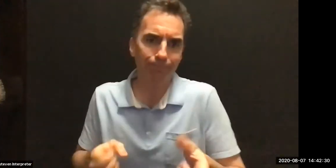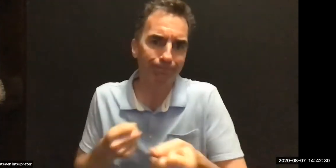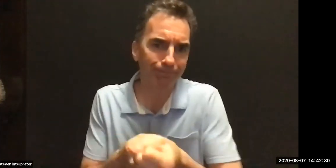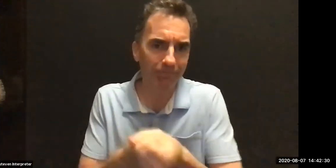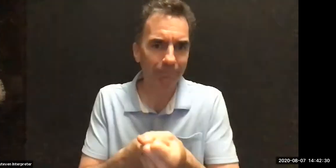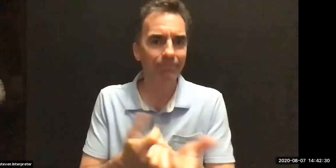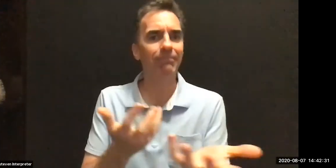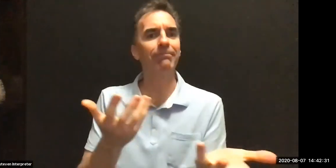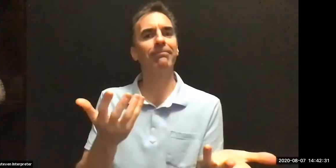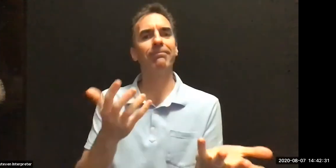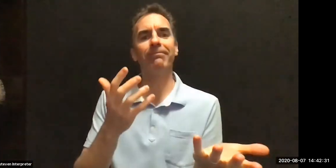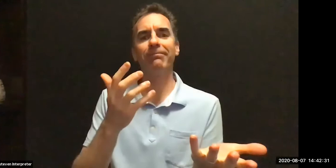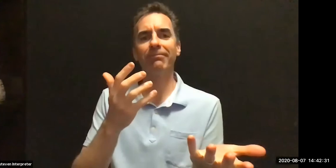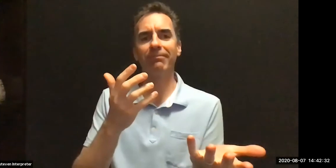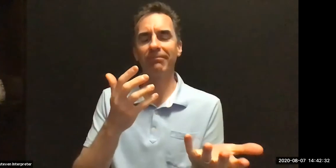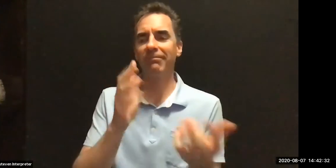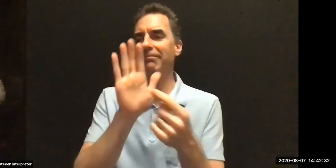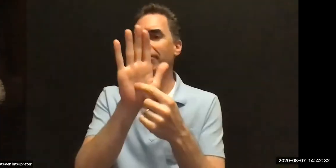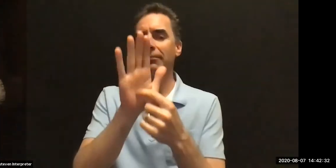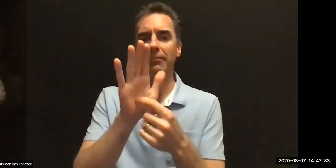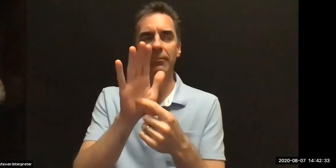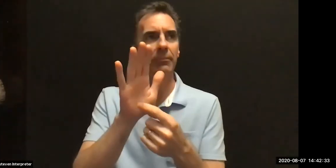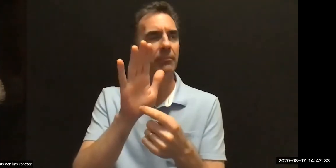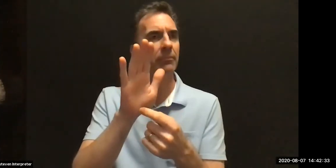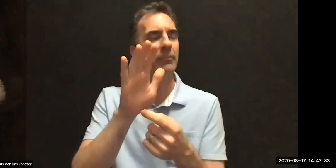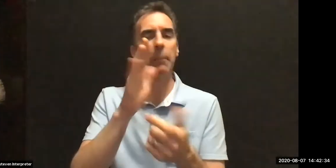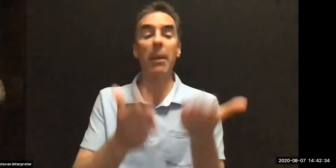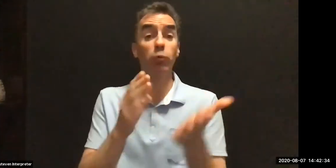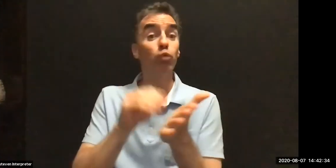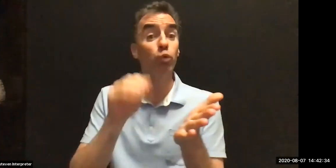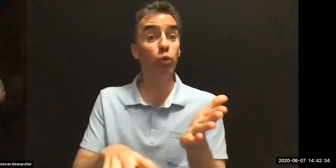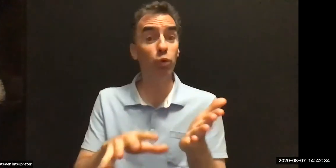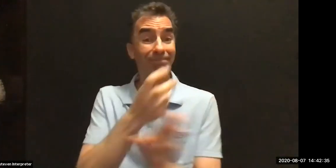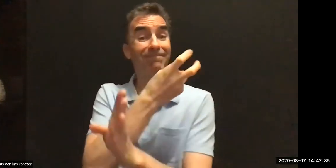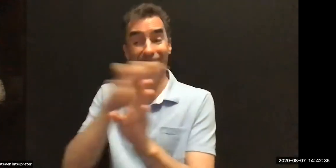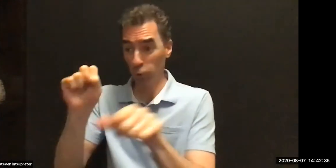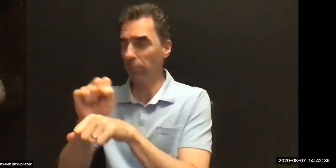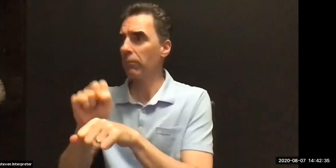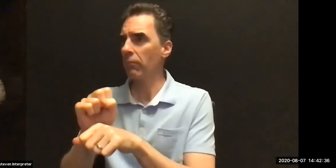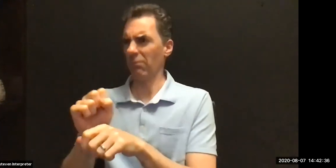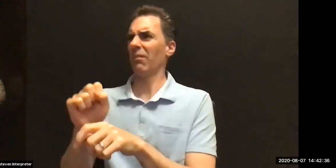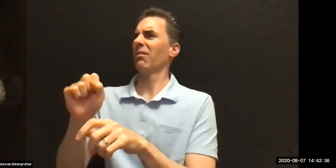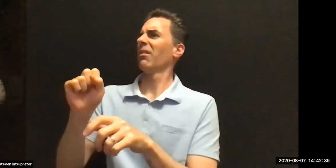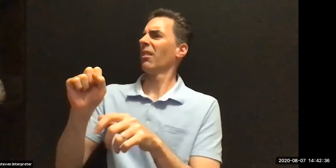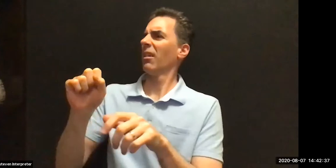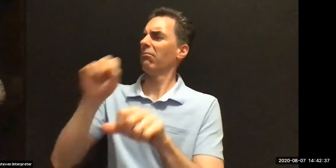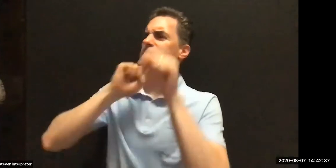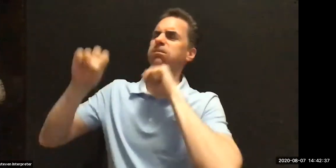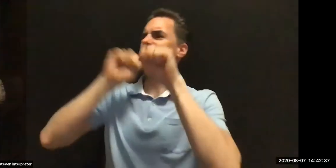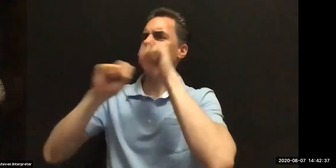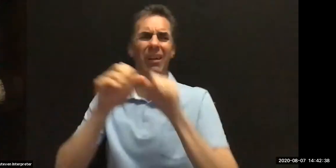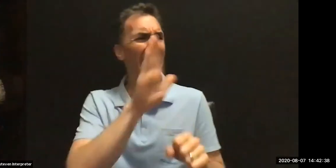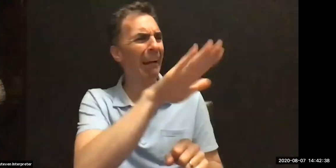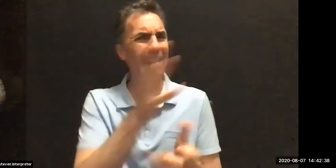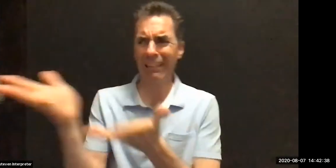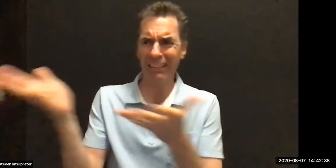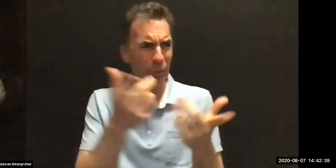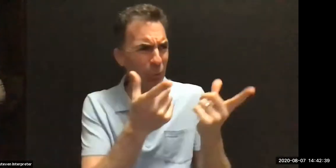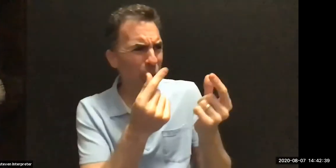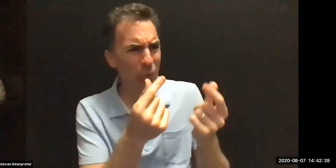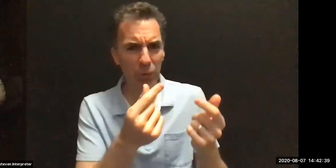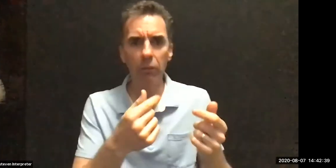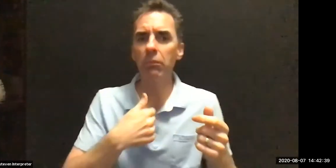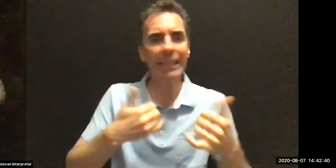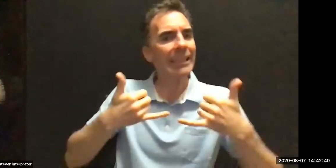Channelle Charest: I'm having a struggle with the with a co worker or my boss is doing this and I, I'm not sure how to respond to that we we keep them in our network and and in relationships with counselors and